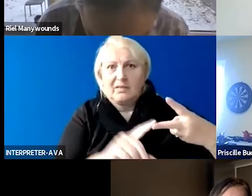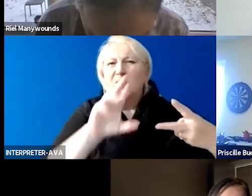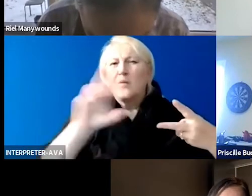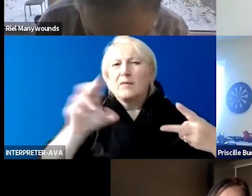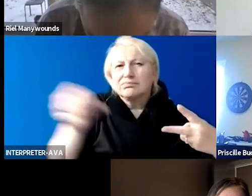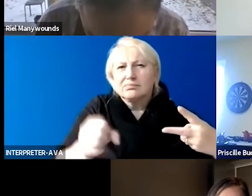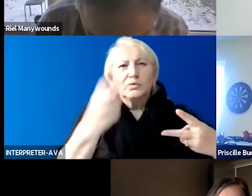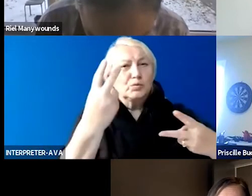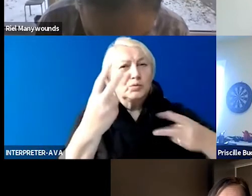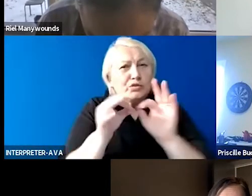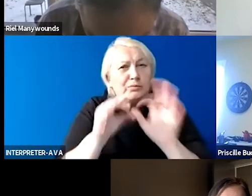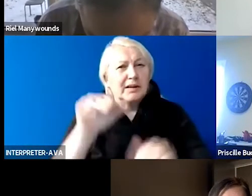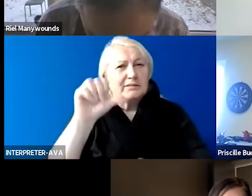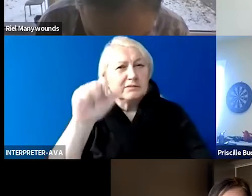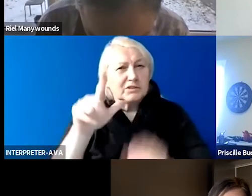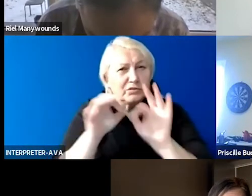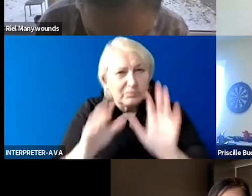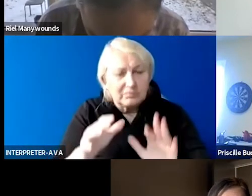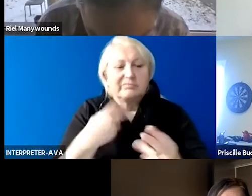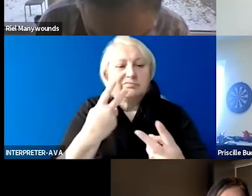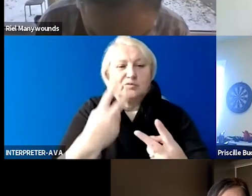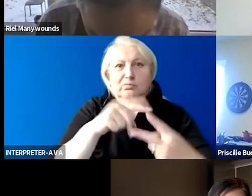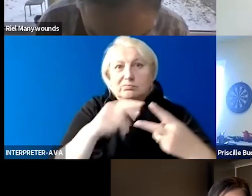spelling each other off. They are Eva Hawkins and Deborah Russell.